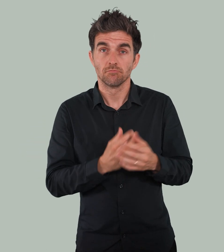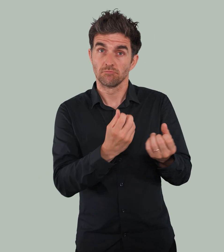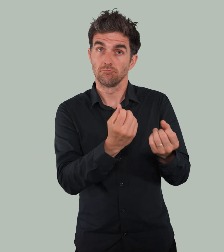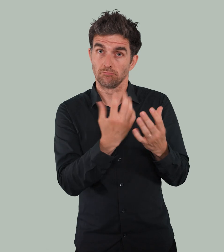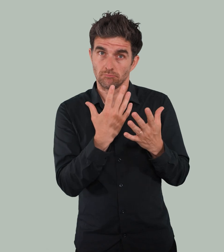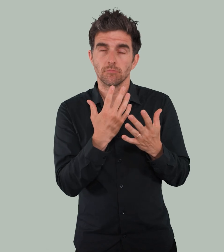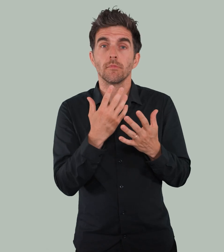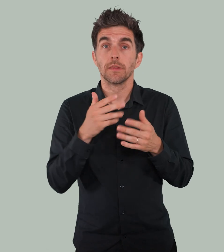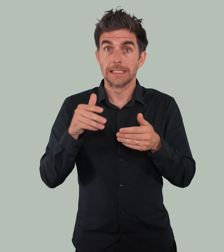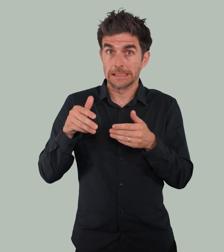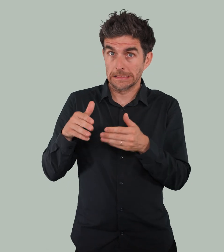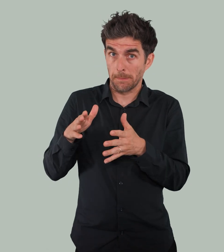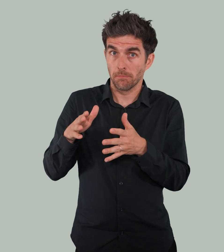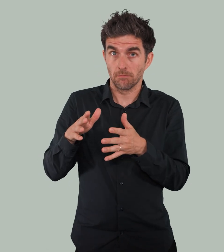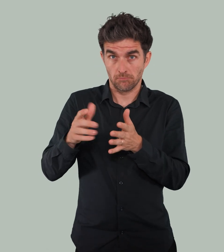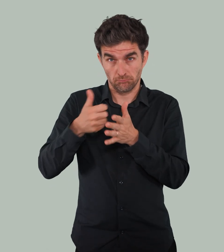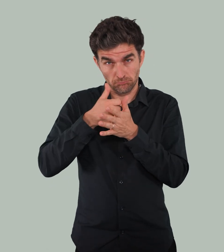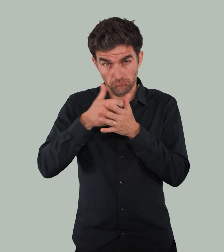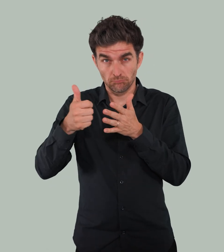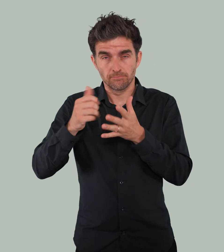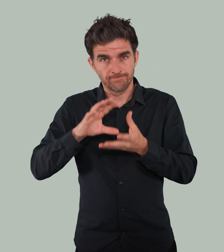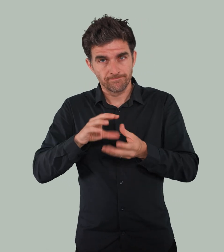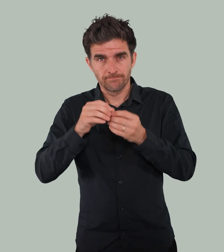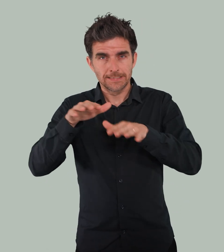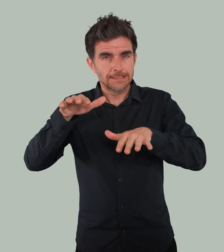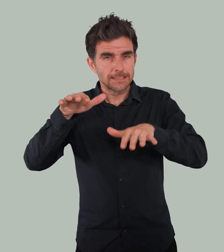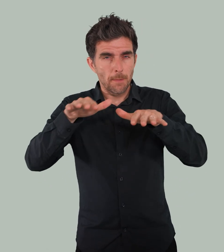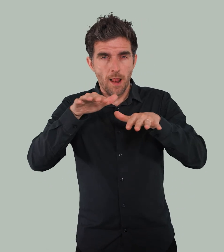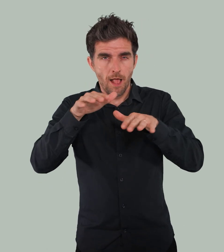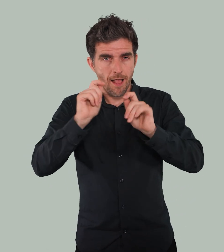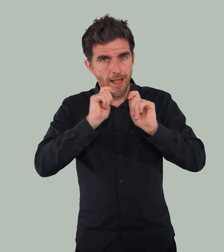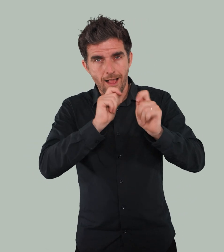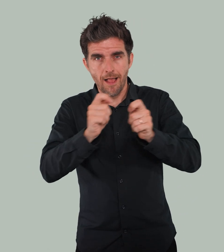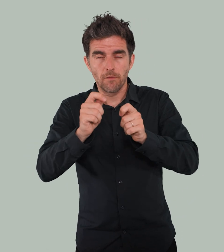Respondents report that the system does not consistently produce similar outcomes across